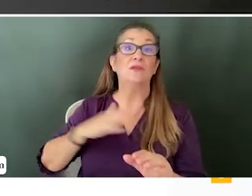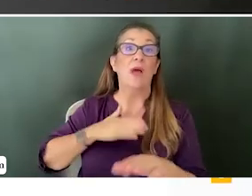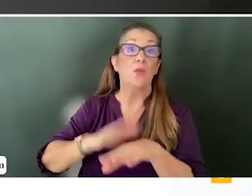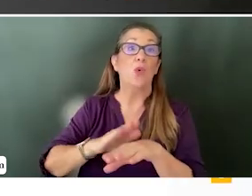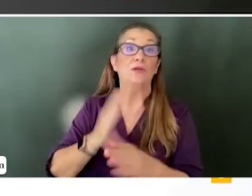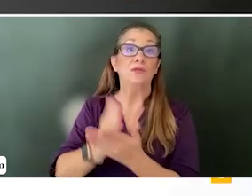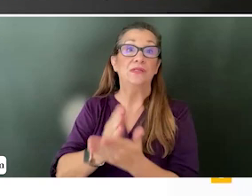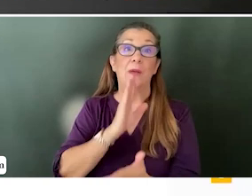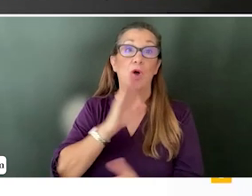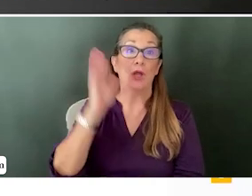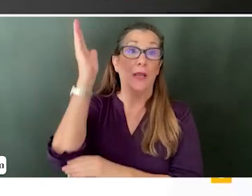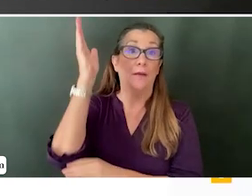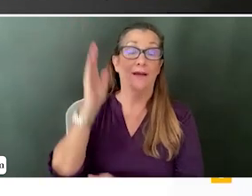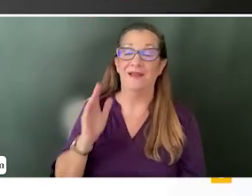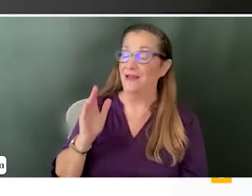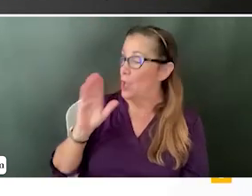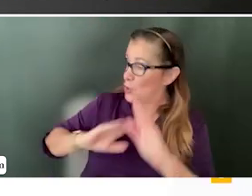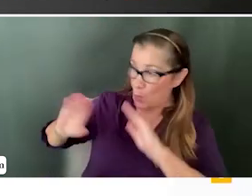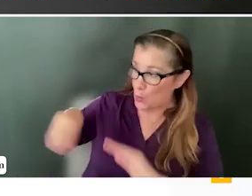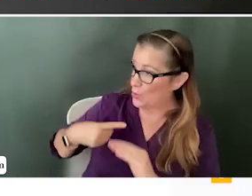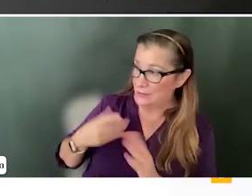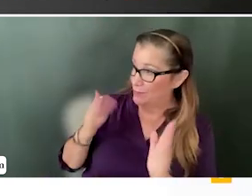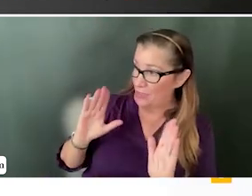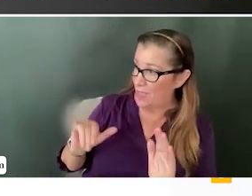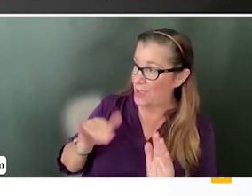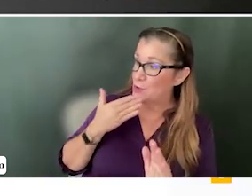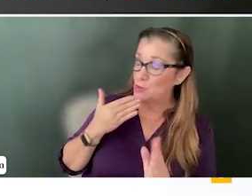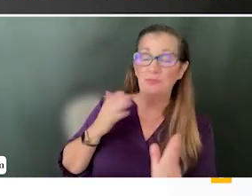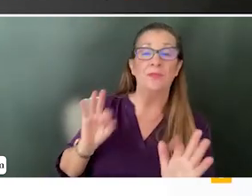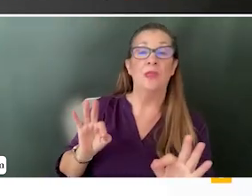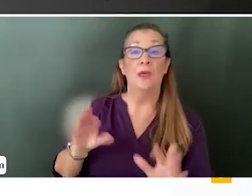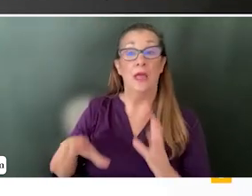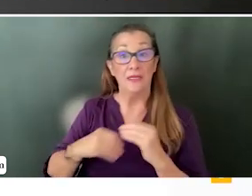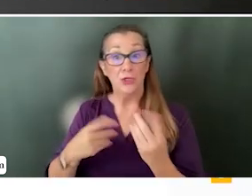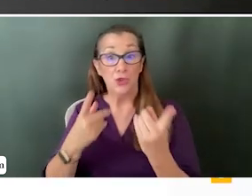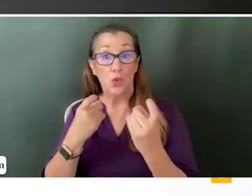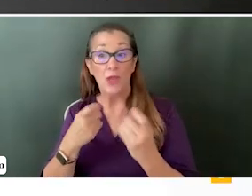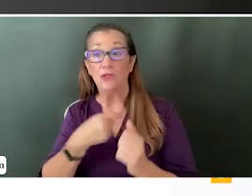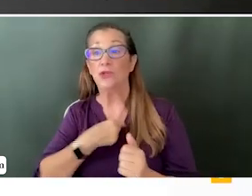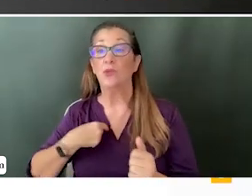Craig: No worries. We're good. If anybody has any additional questions, we've got about three minutes.